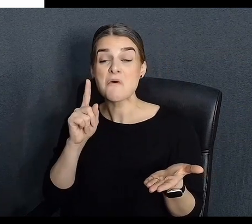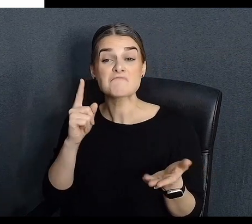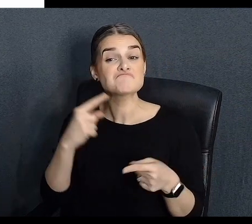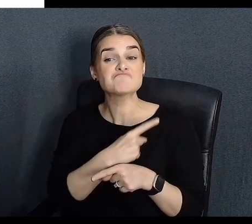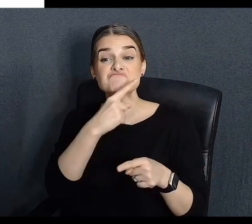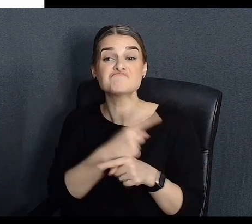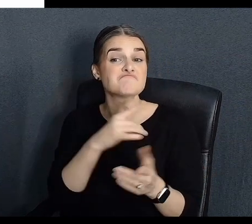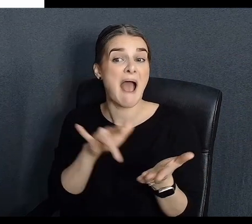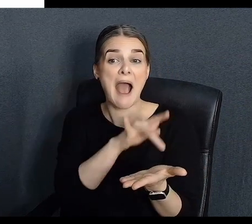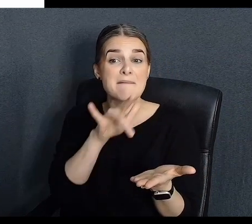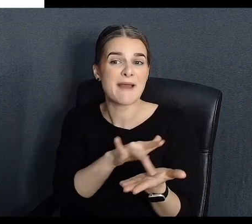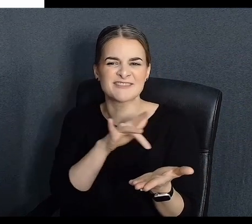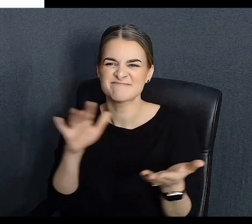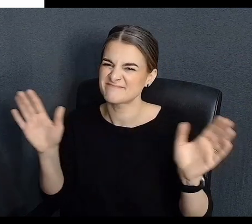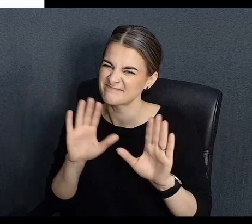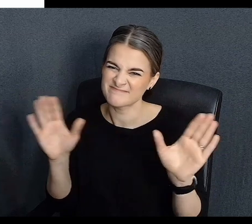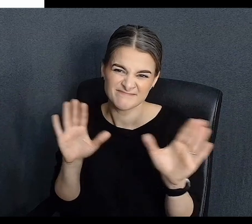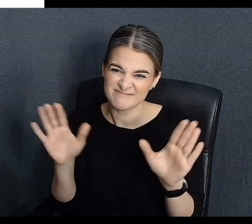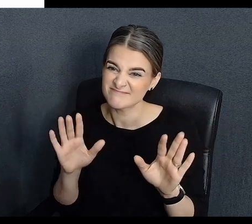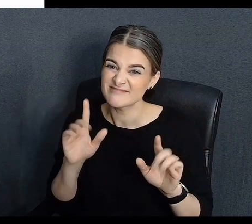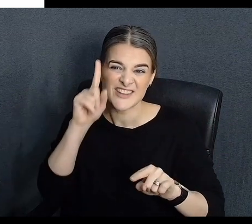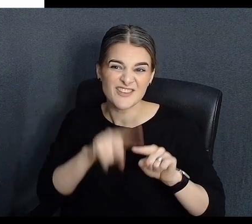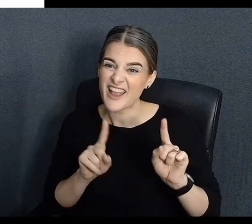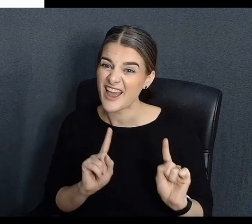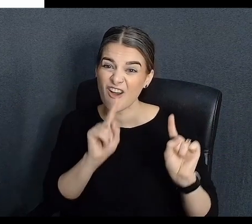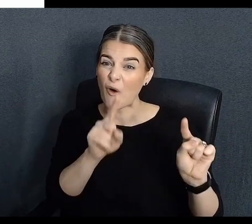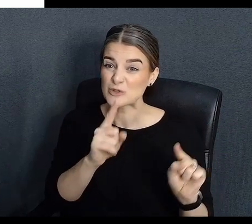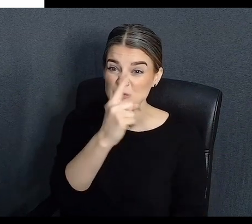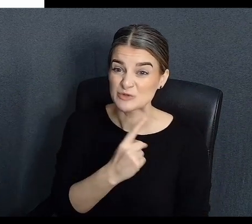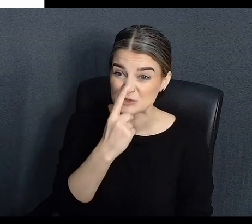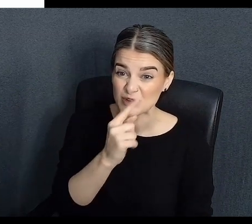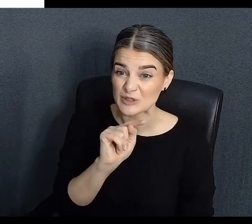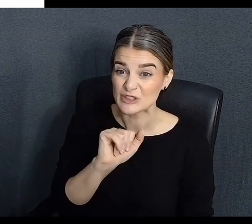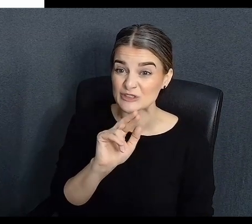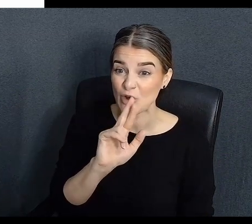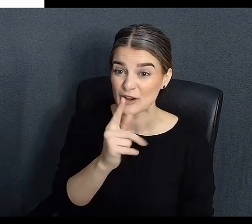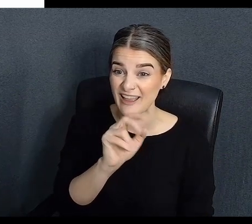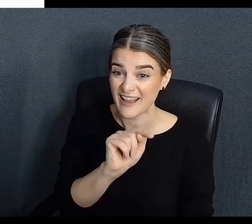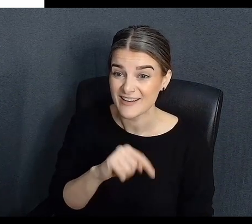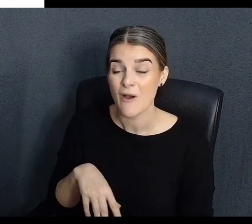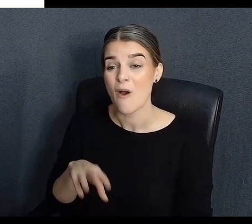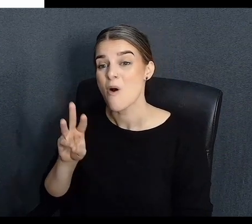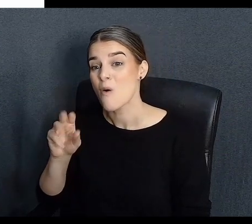You can't just go to Target, or Walmart, or Amazon, and buy an iPad and pay for it yourself out of pocket,